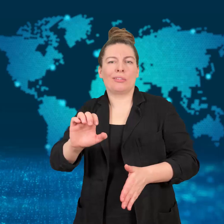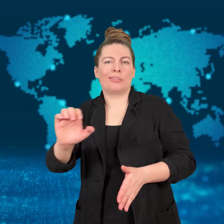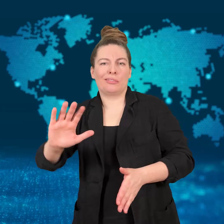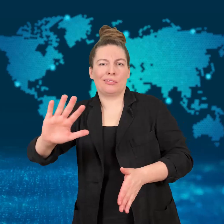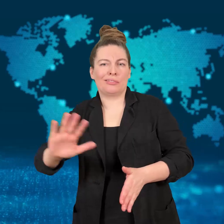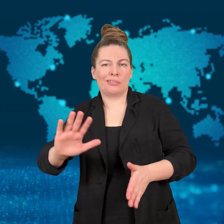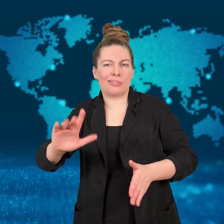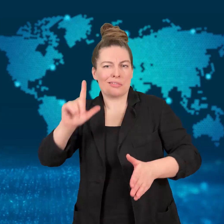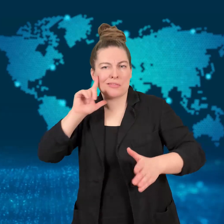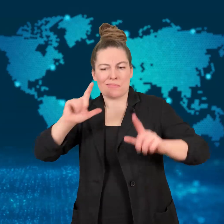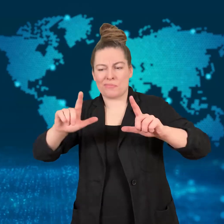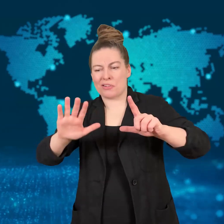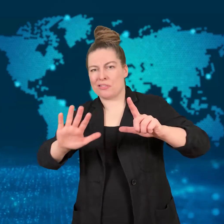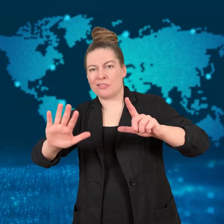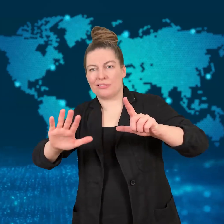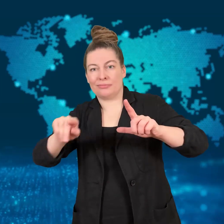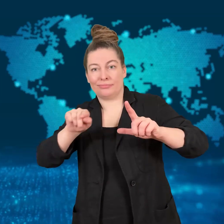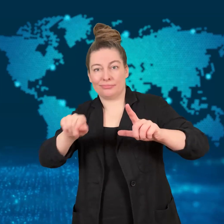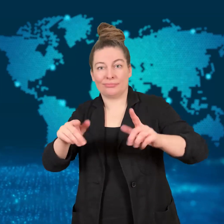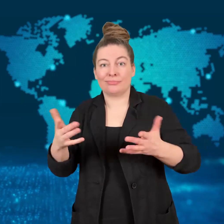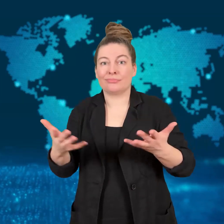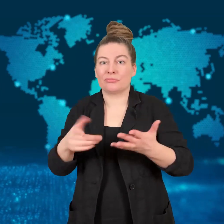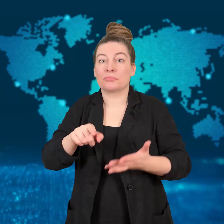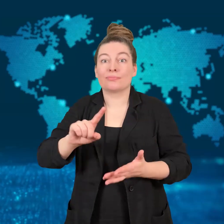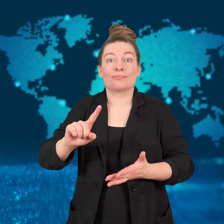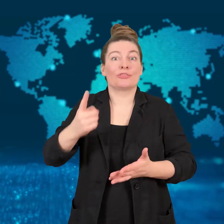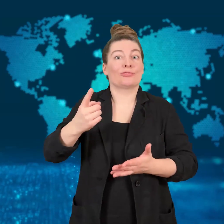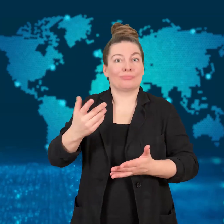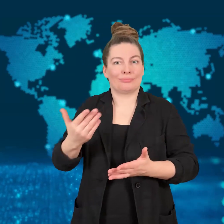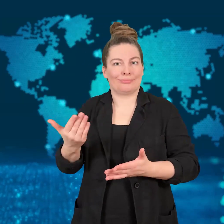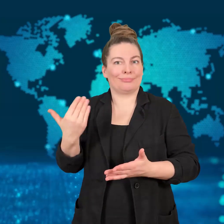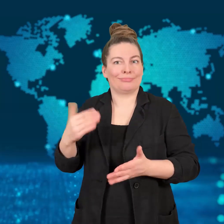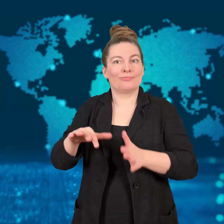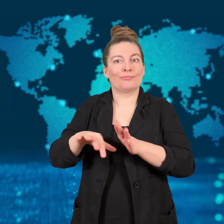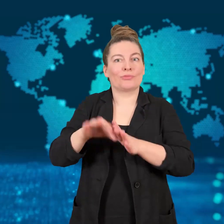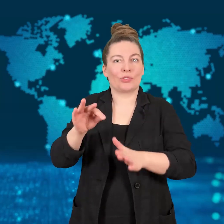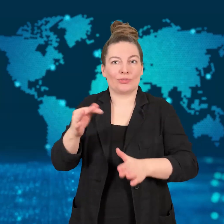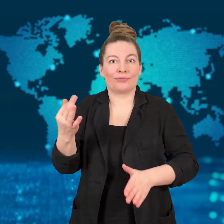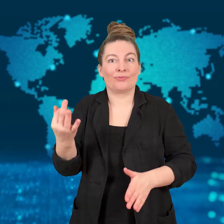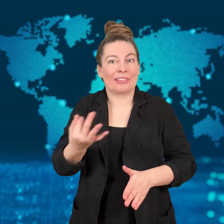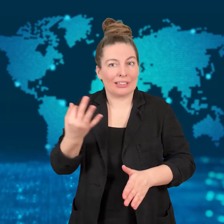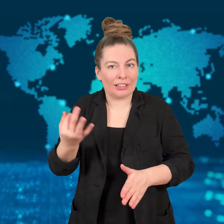a southeastern city in the country.